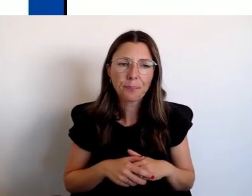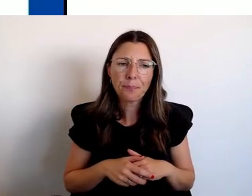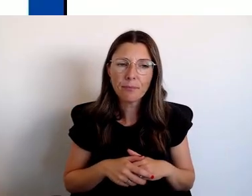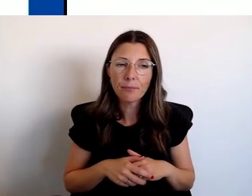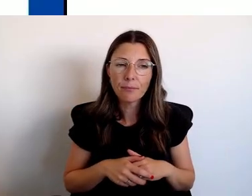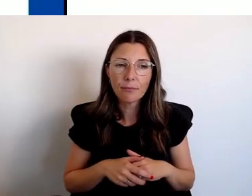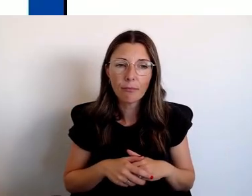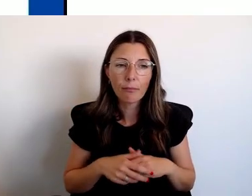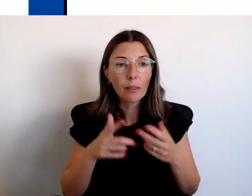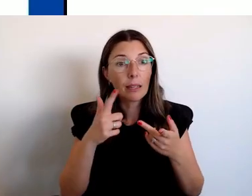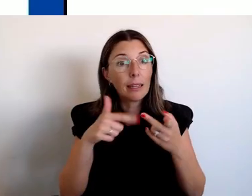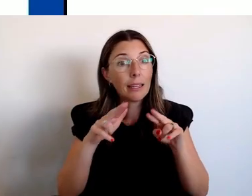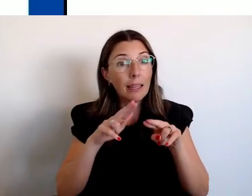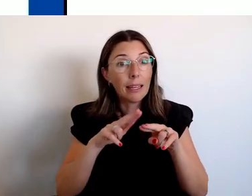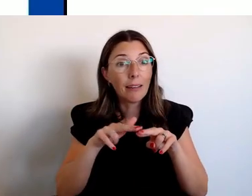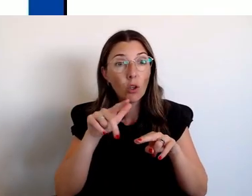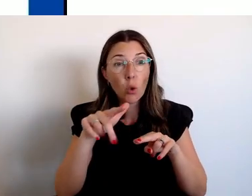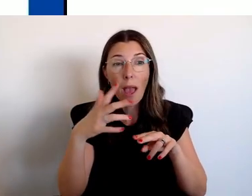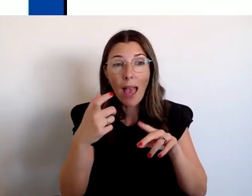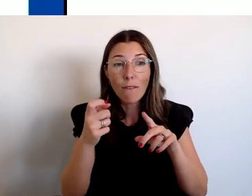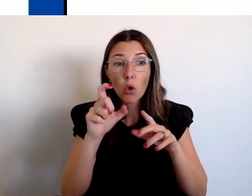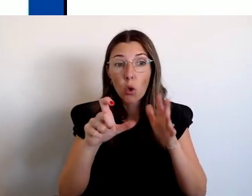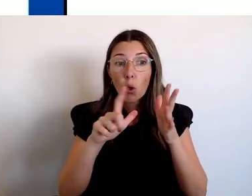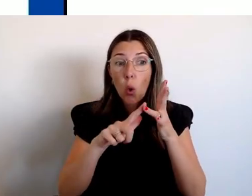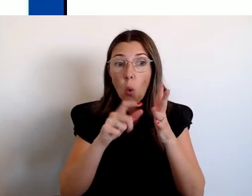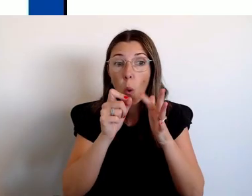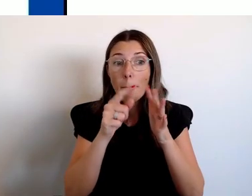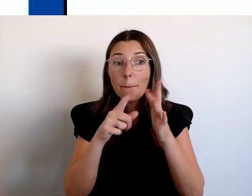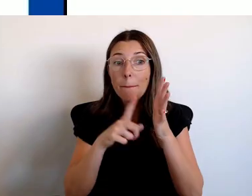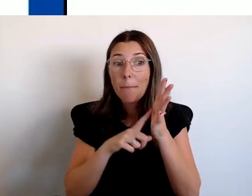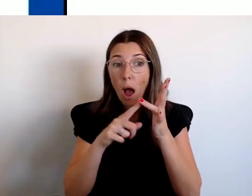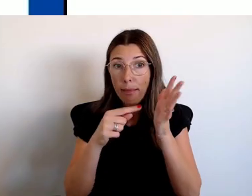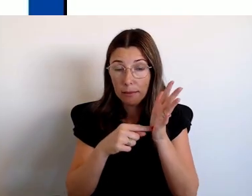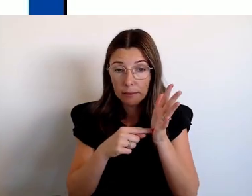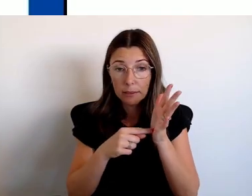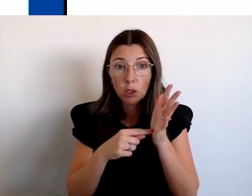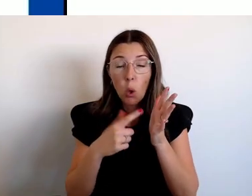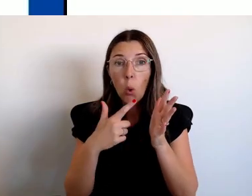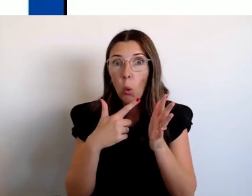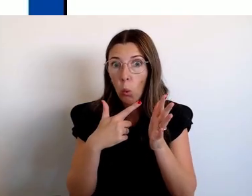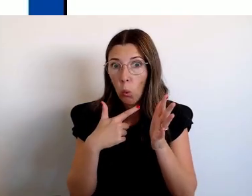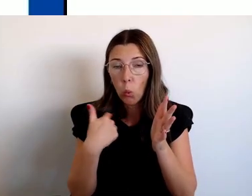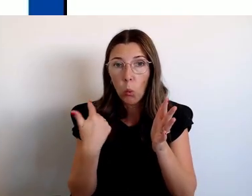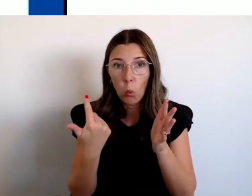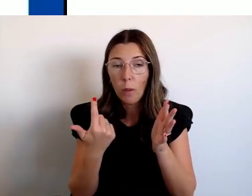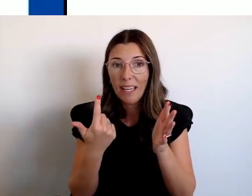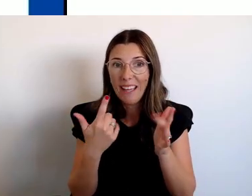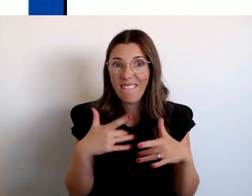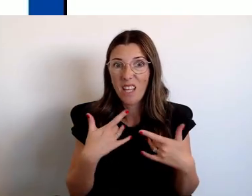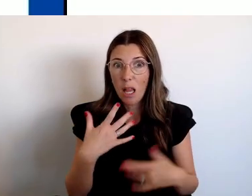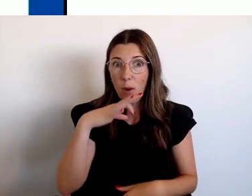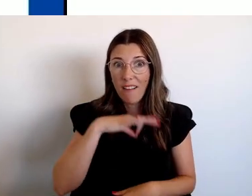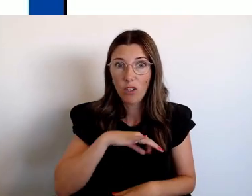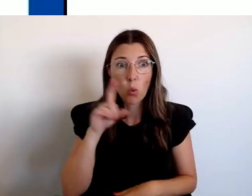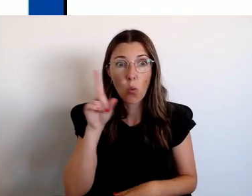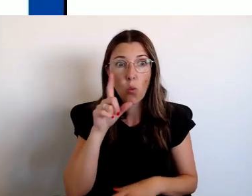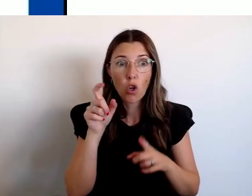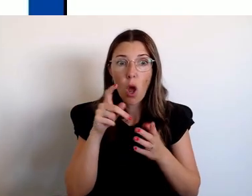Yep. If you have deployed Copilot, something that we find incredibly beneficial internally is the development of a prompt library.